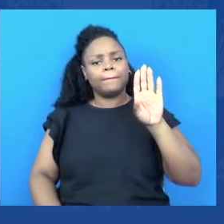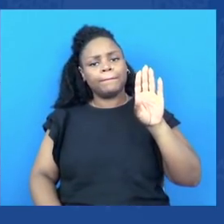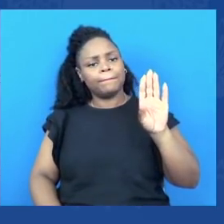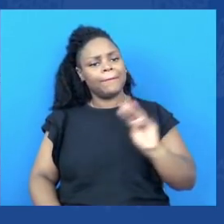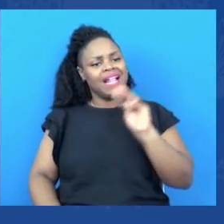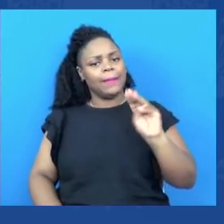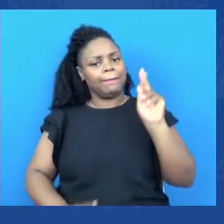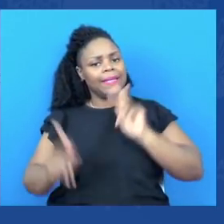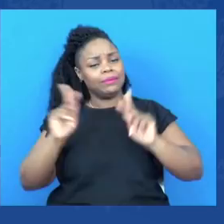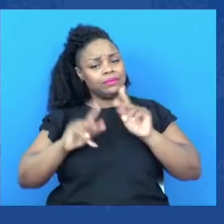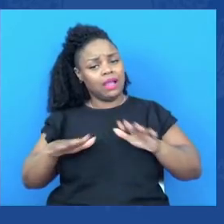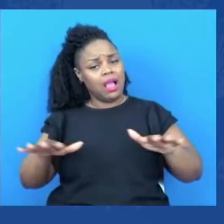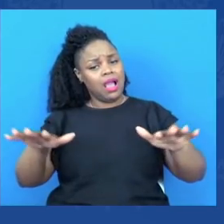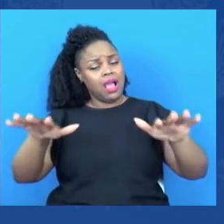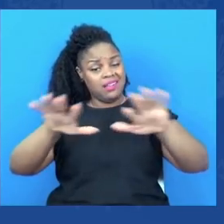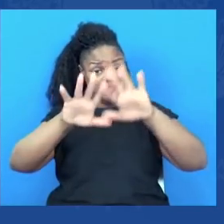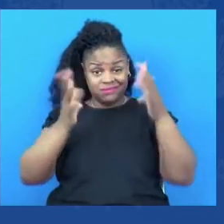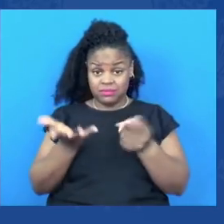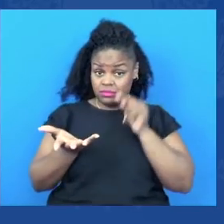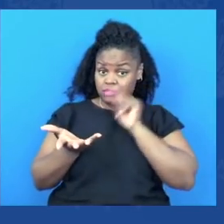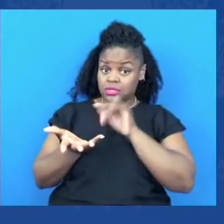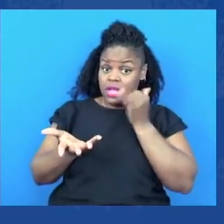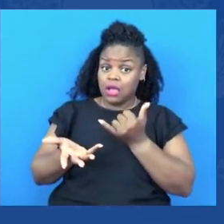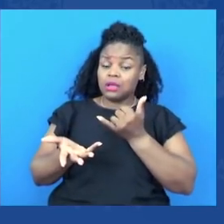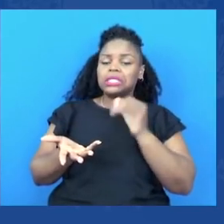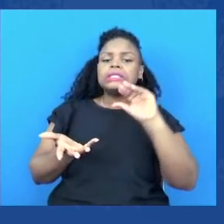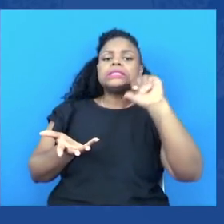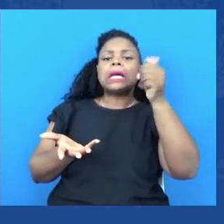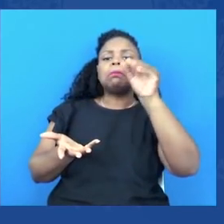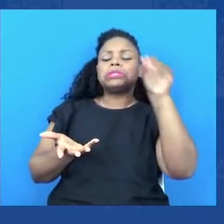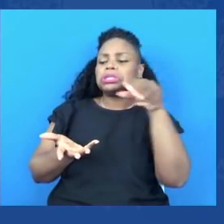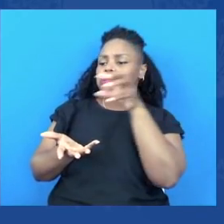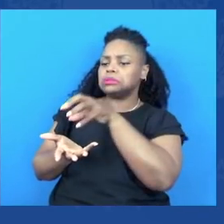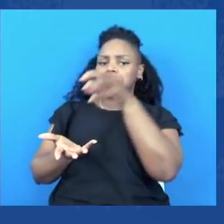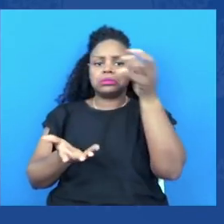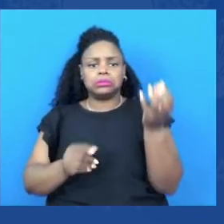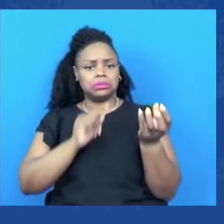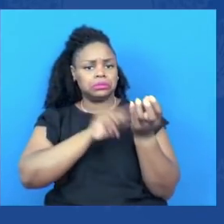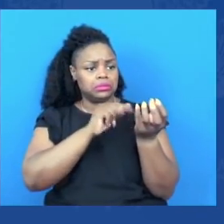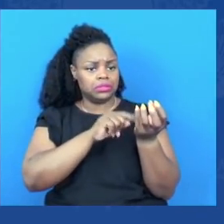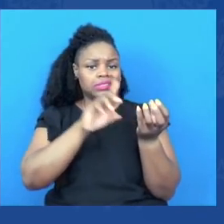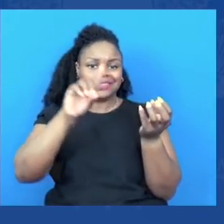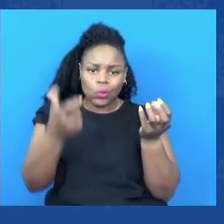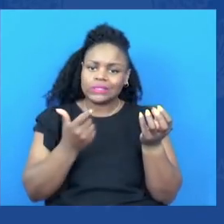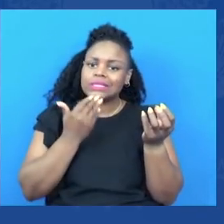have diabetes, including more than 1.5 million of those who have Type 1 diabetes.